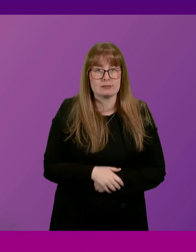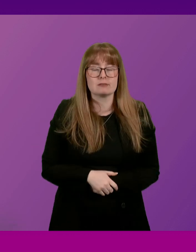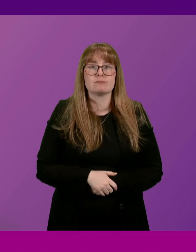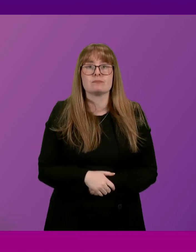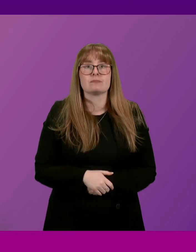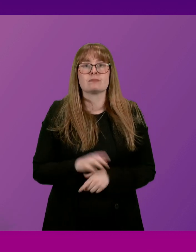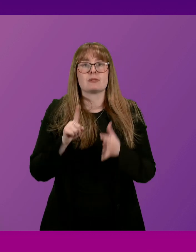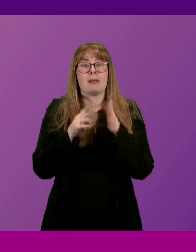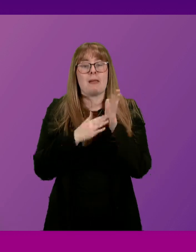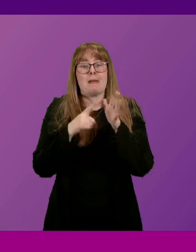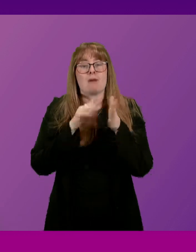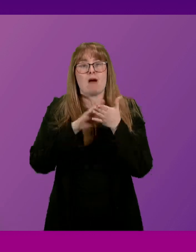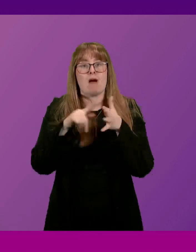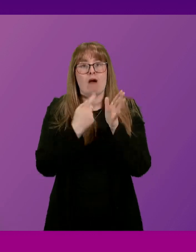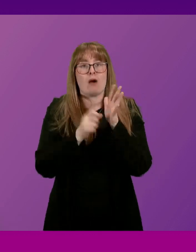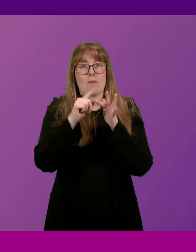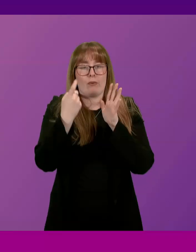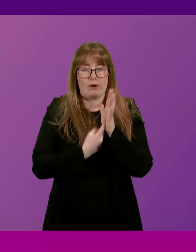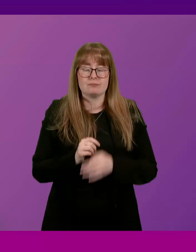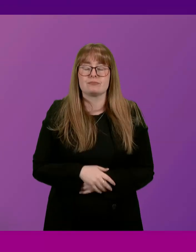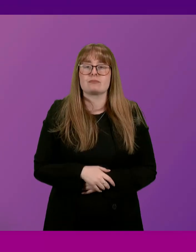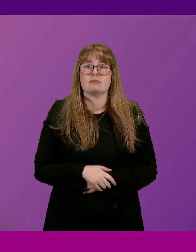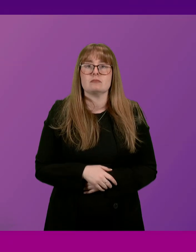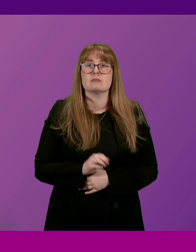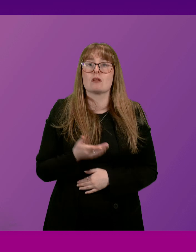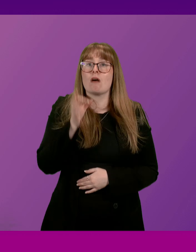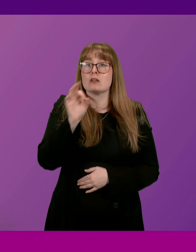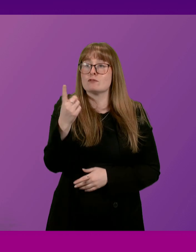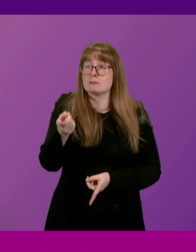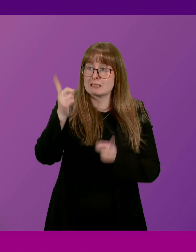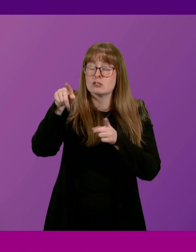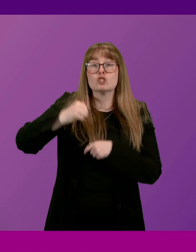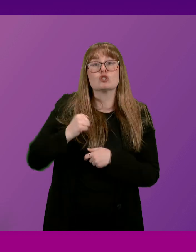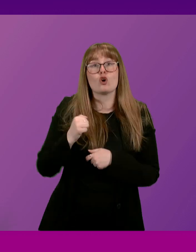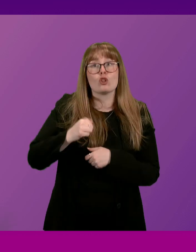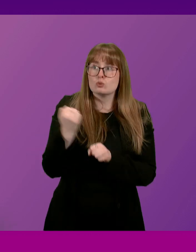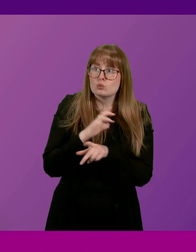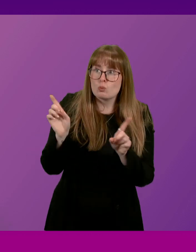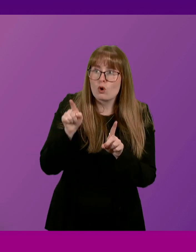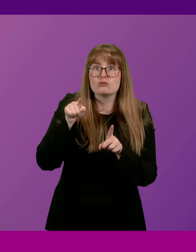Ahead of lambing season this year, what is the Scottish Government doing to raise awareness,